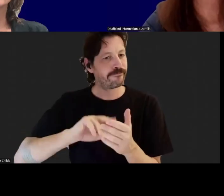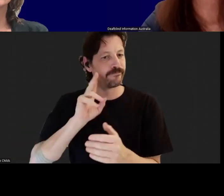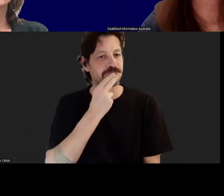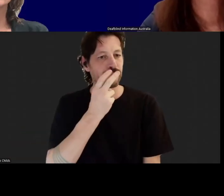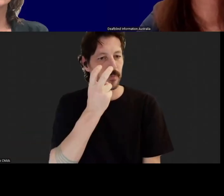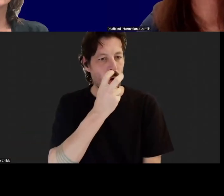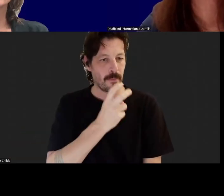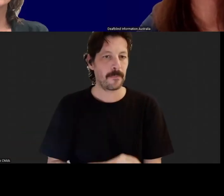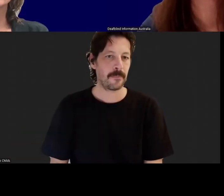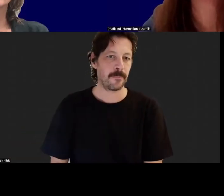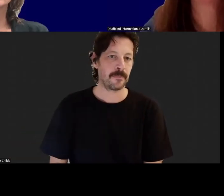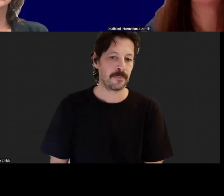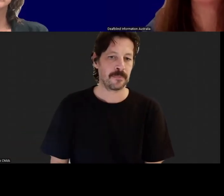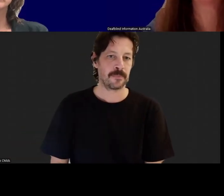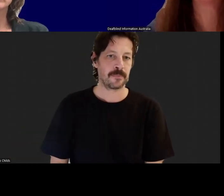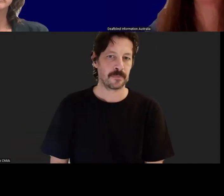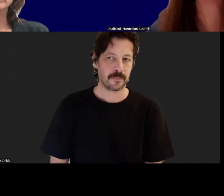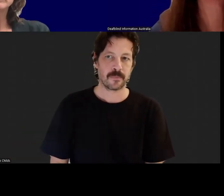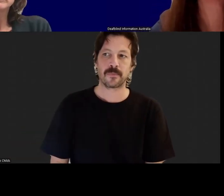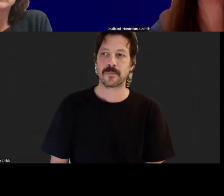Okay another question: